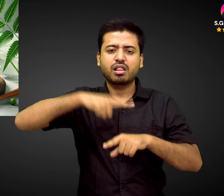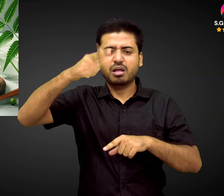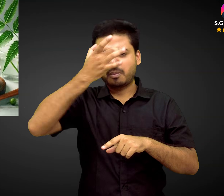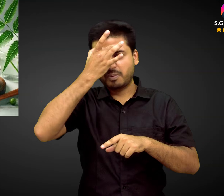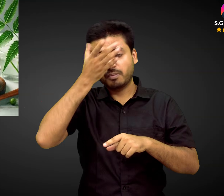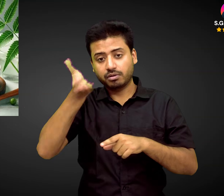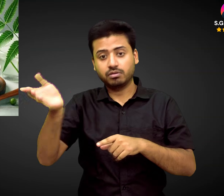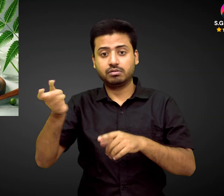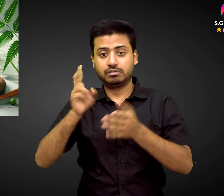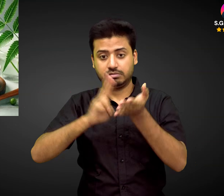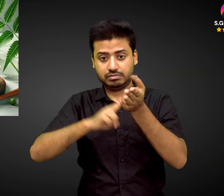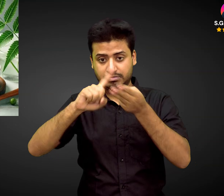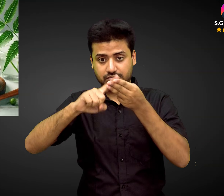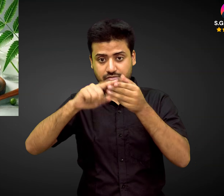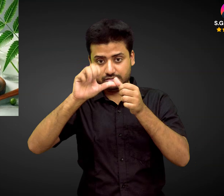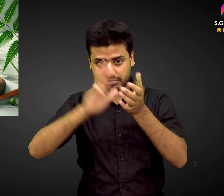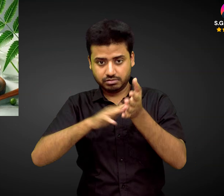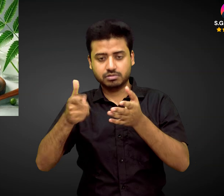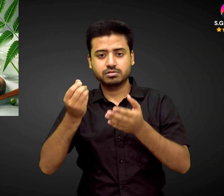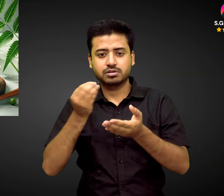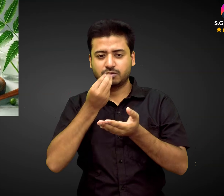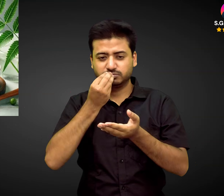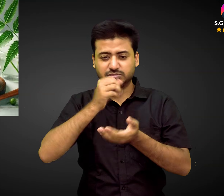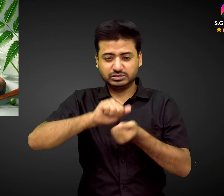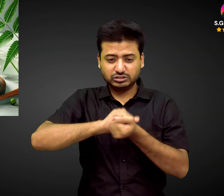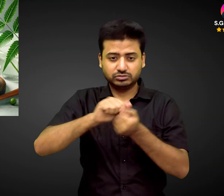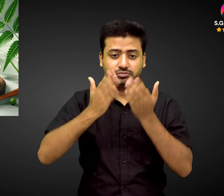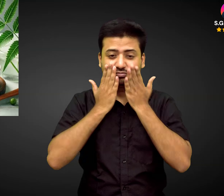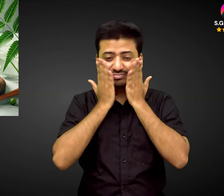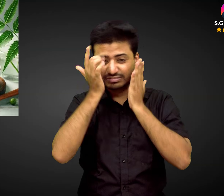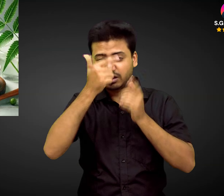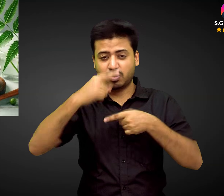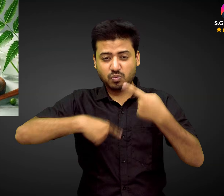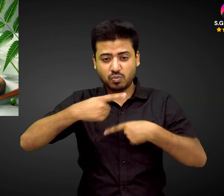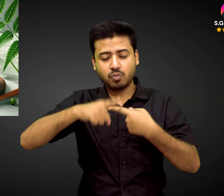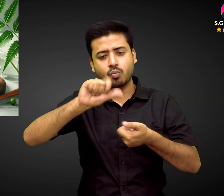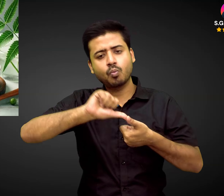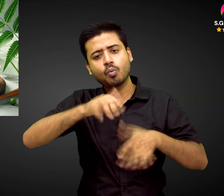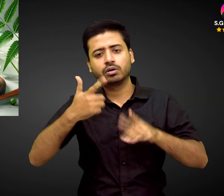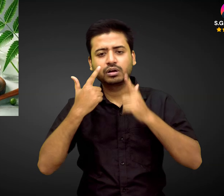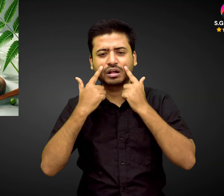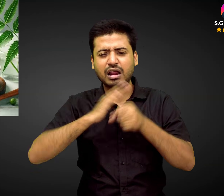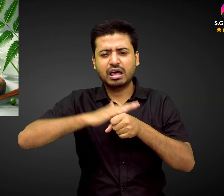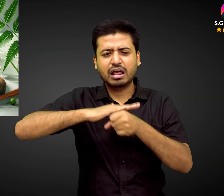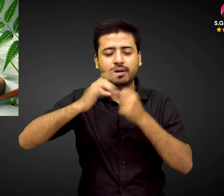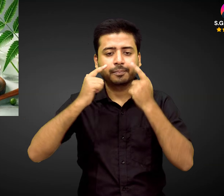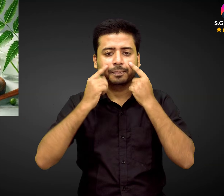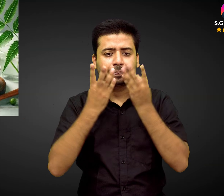can be highly irritating to the skin and cause contact dermatitis. To ensure safety, stand the